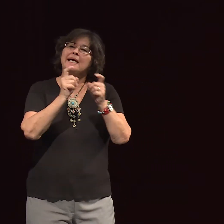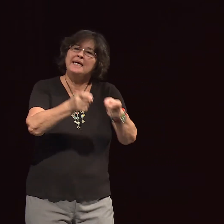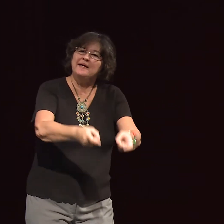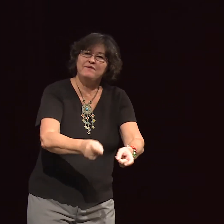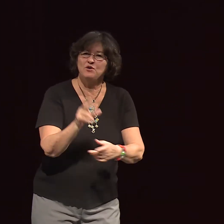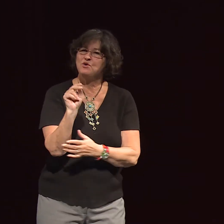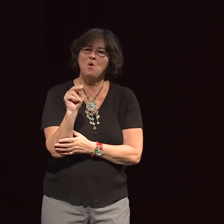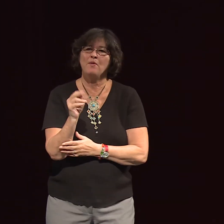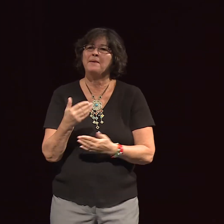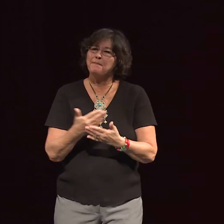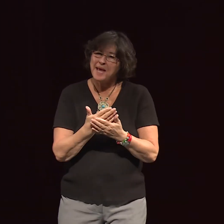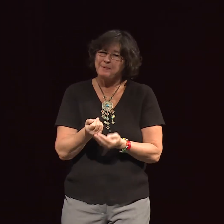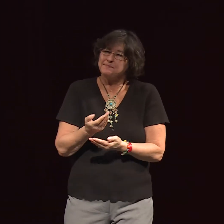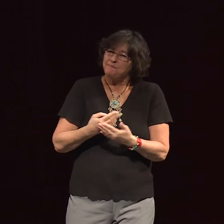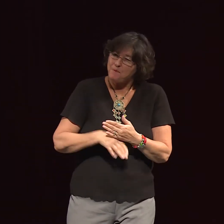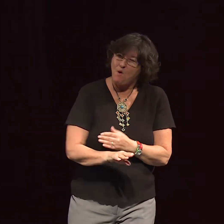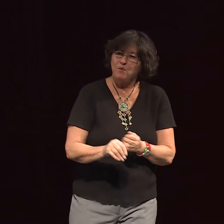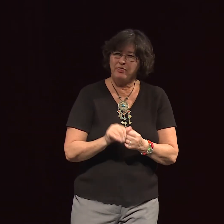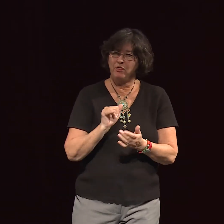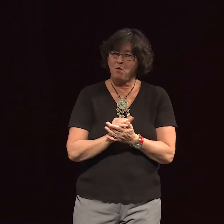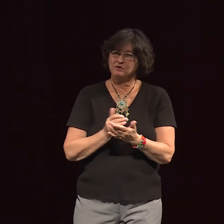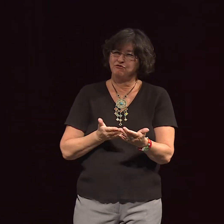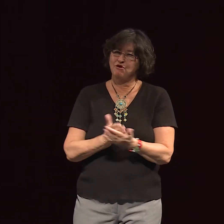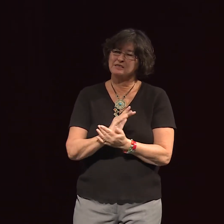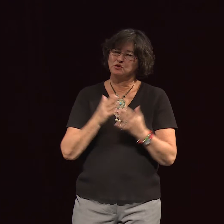Human rights are not something that are given,